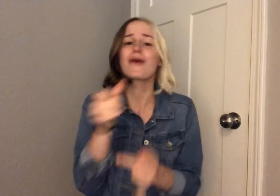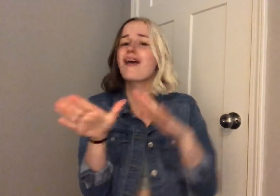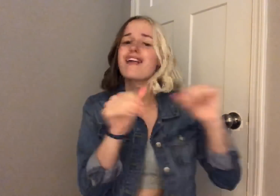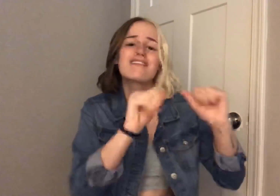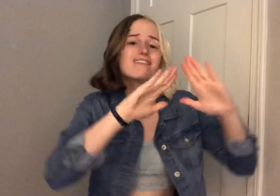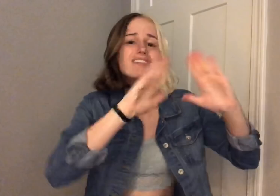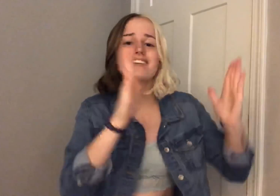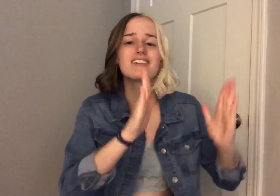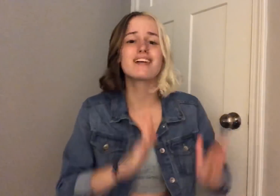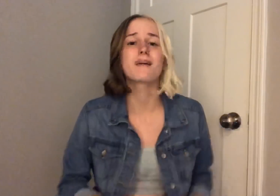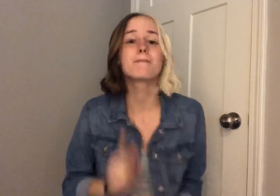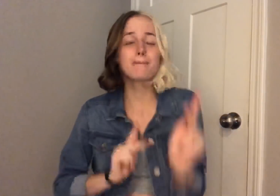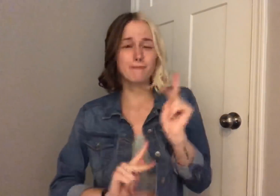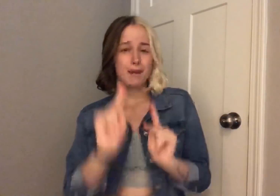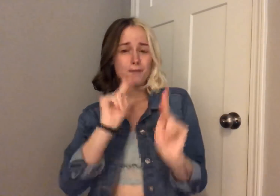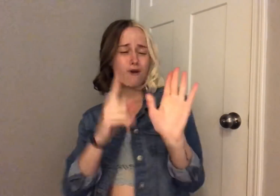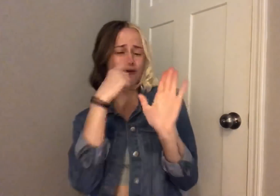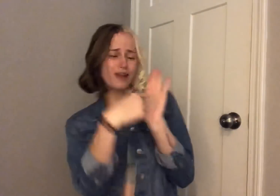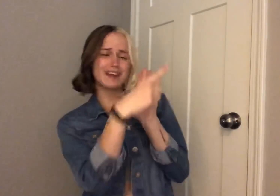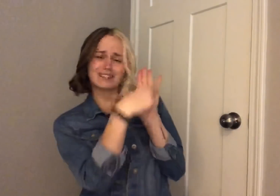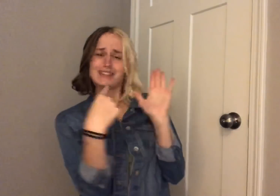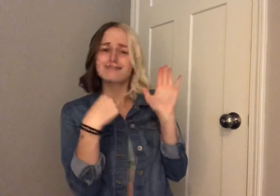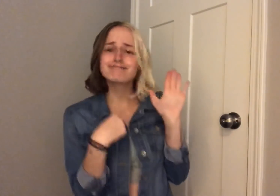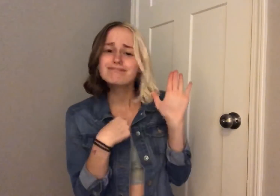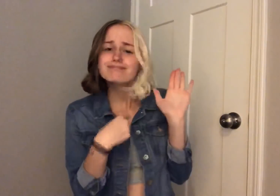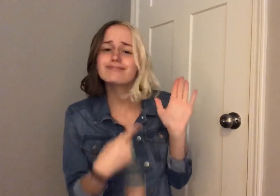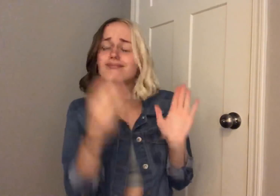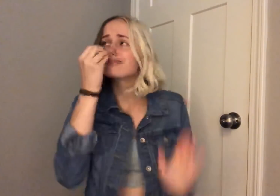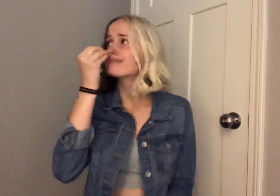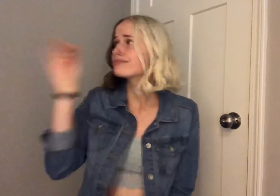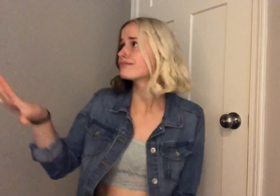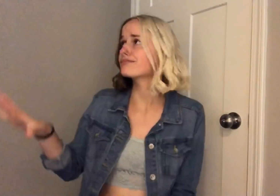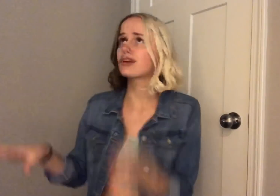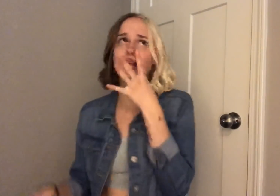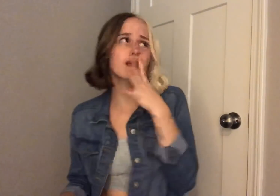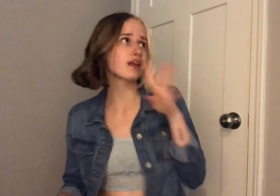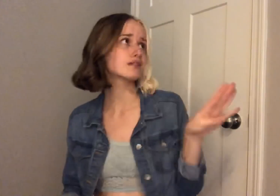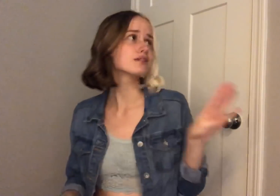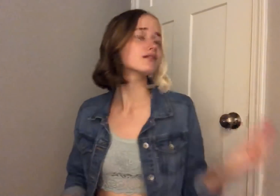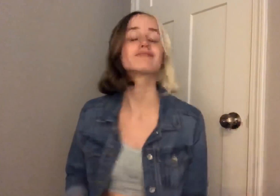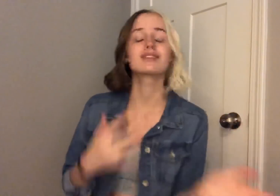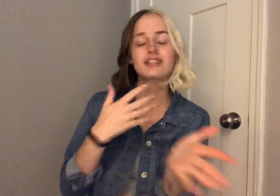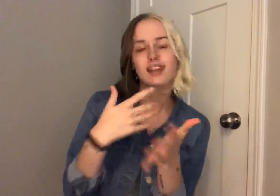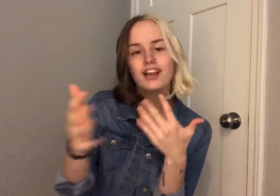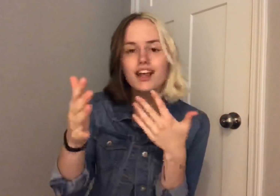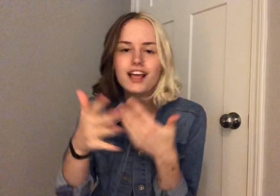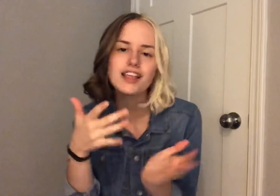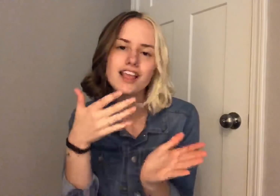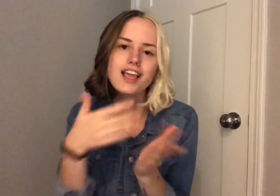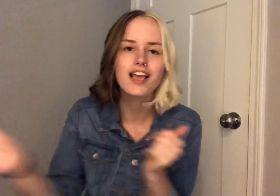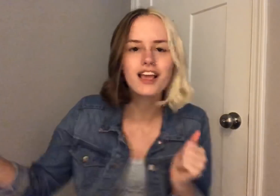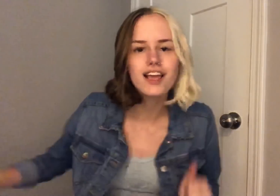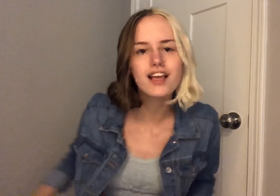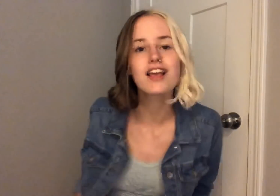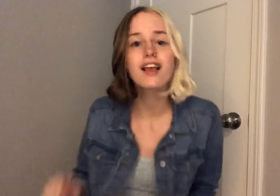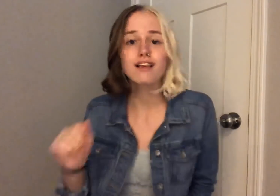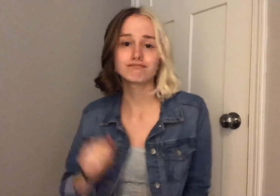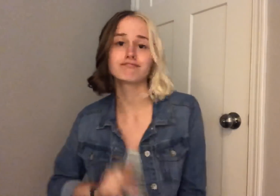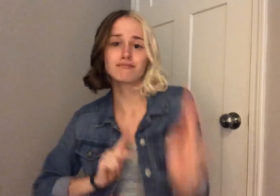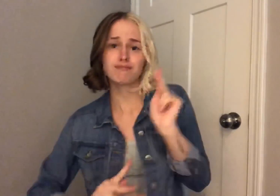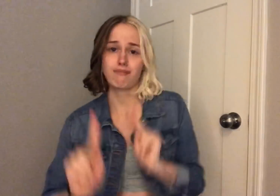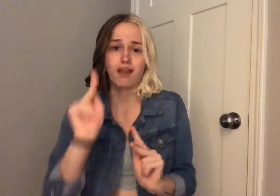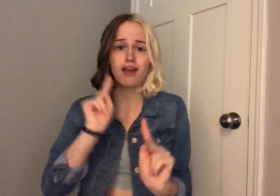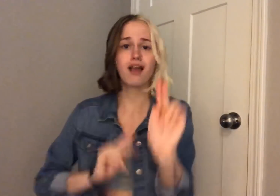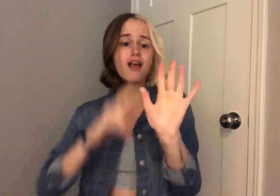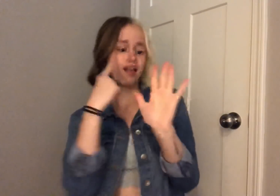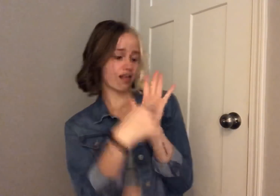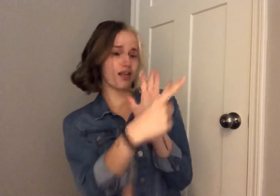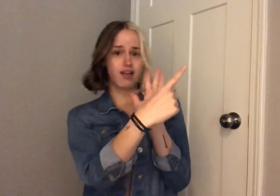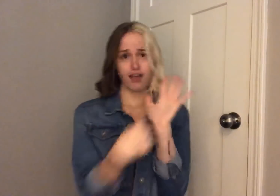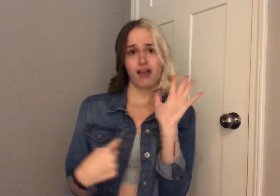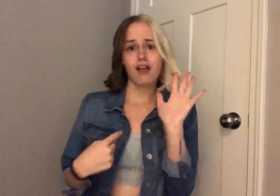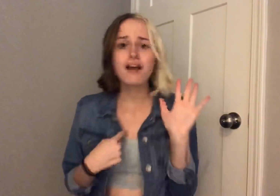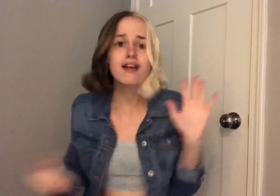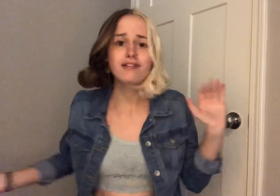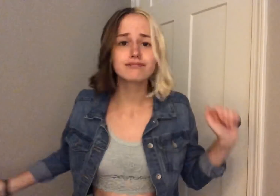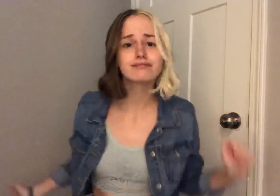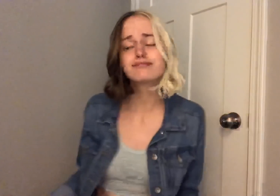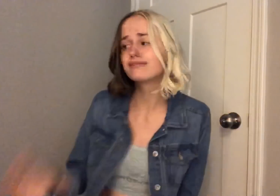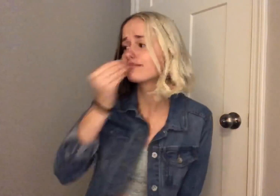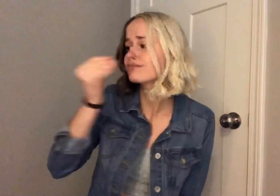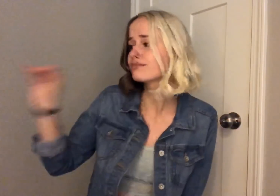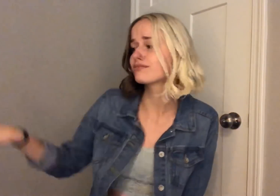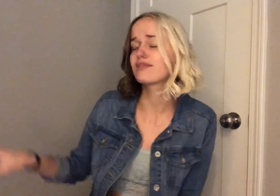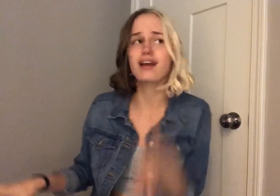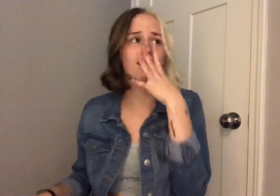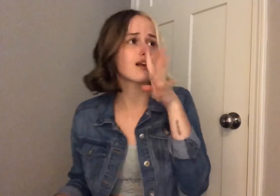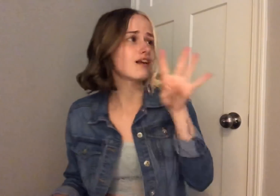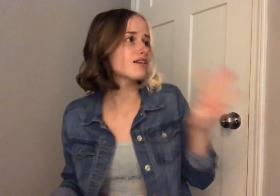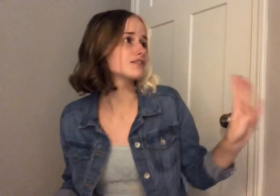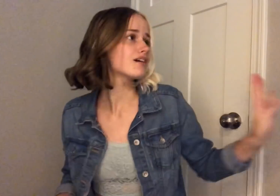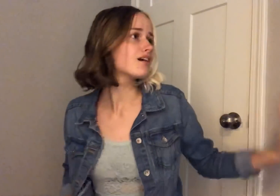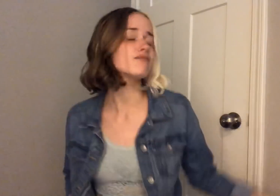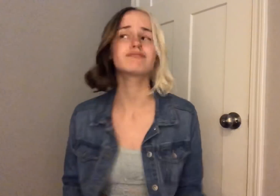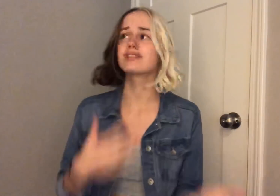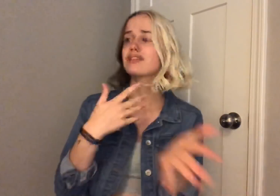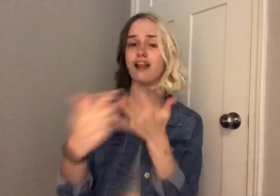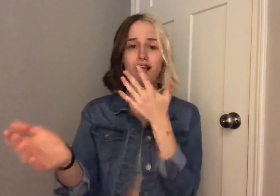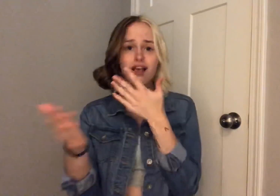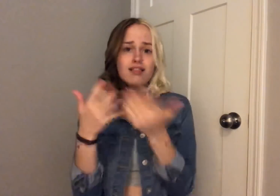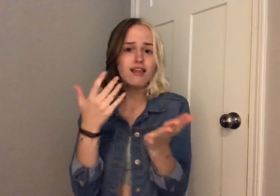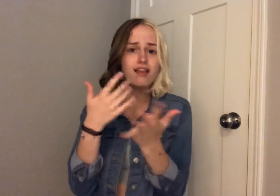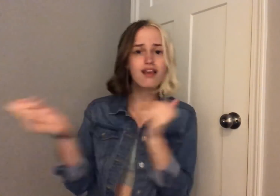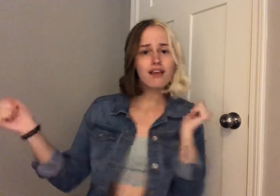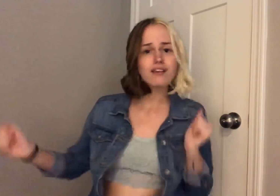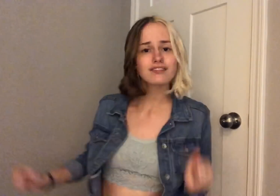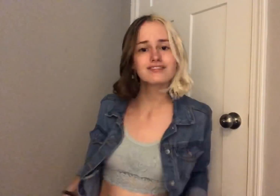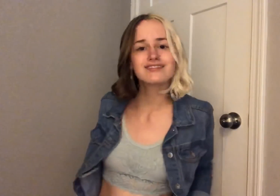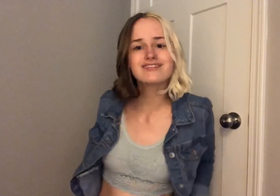Can't nobody tell me nothin' You can't tell me nothin'